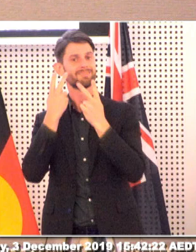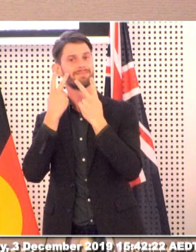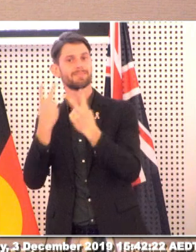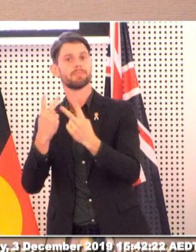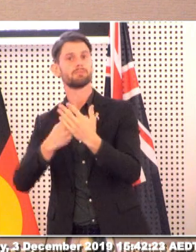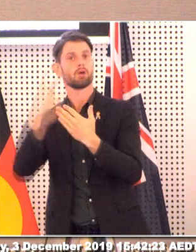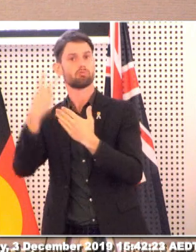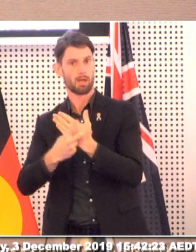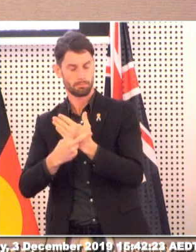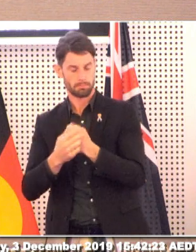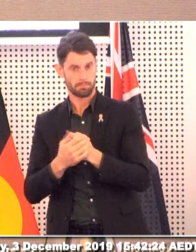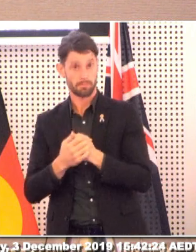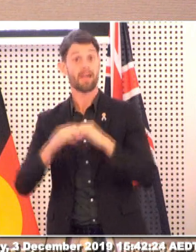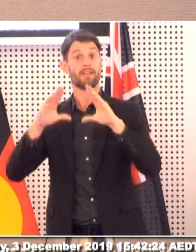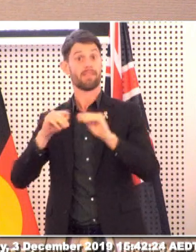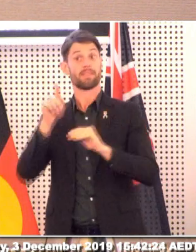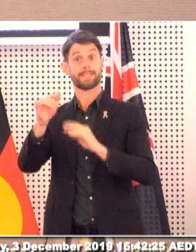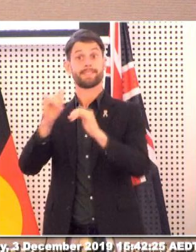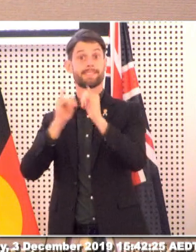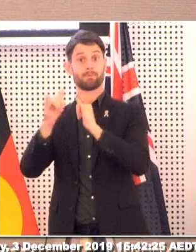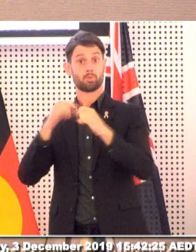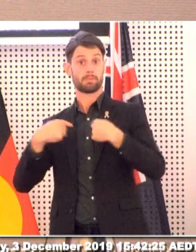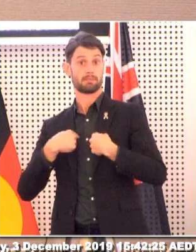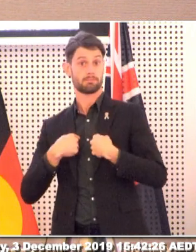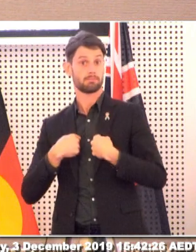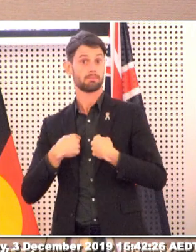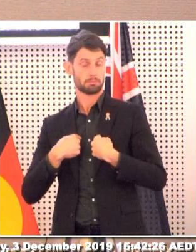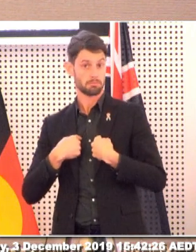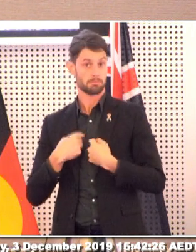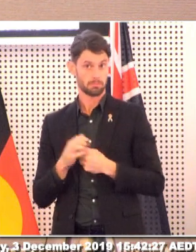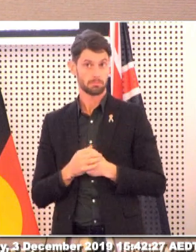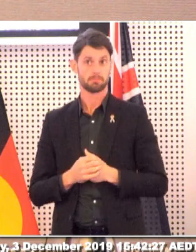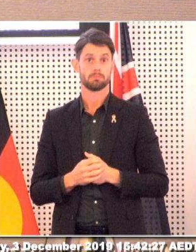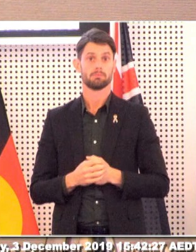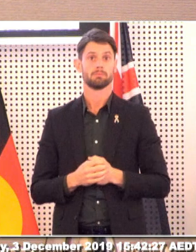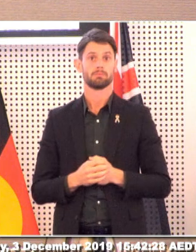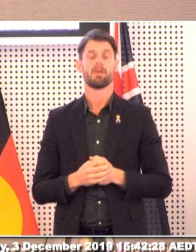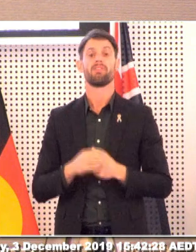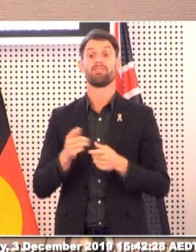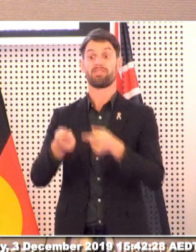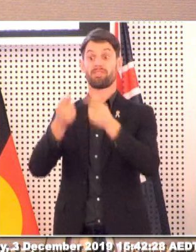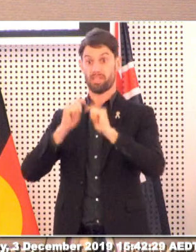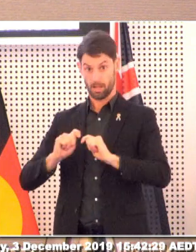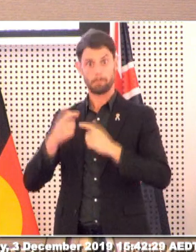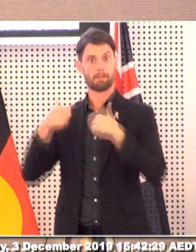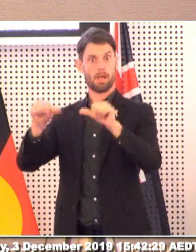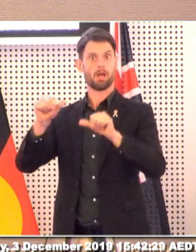That takes it back to its very – very basis. There is introductory training before you go out into – into the field.